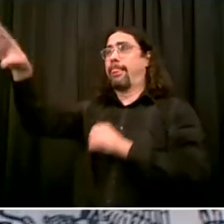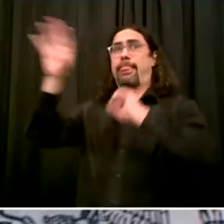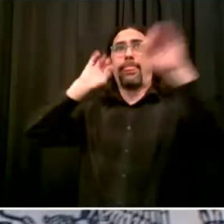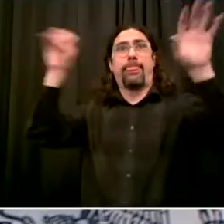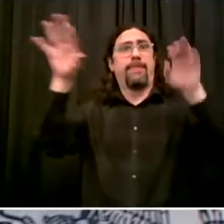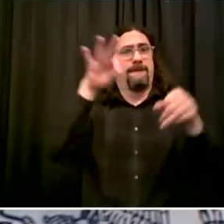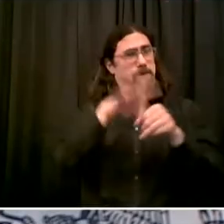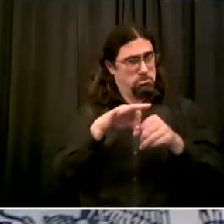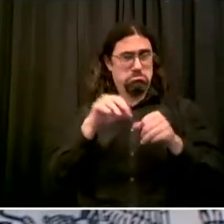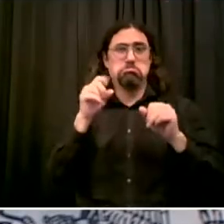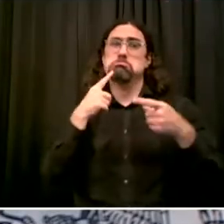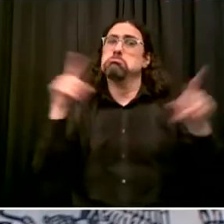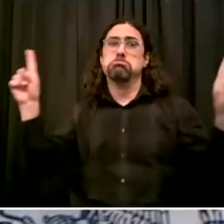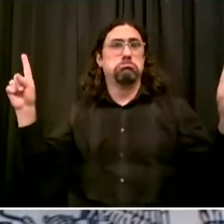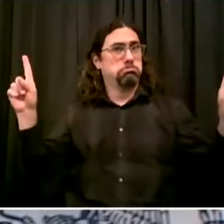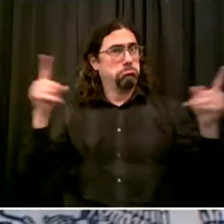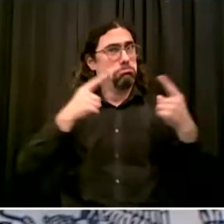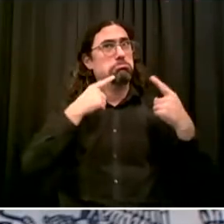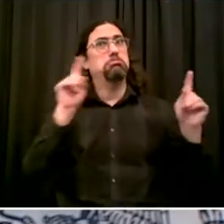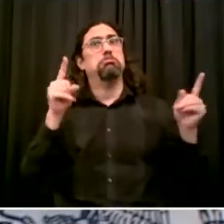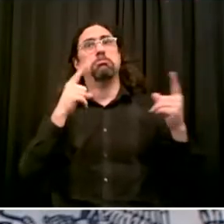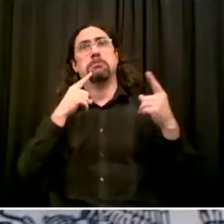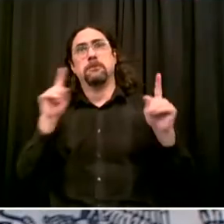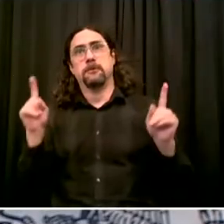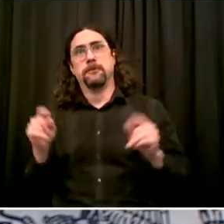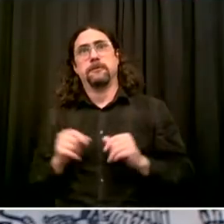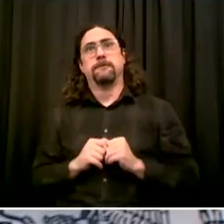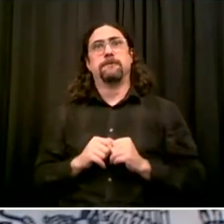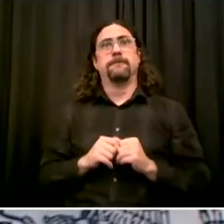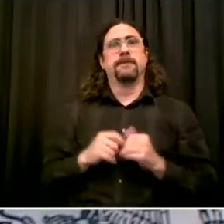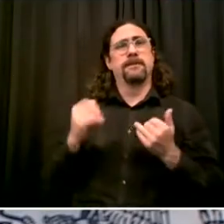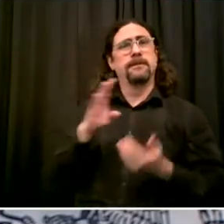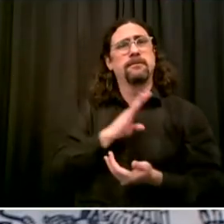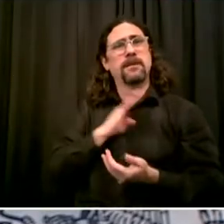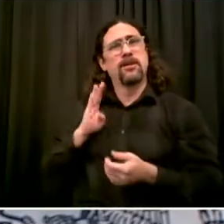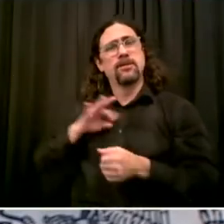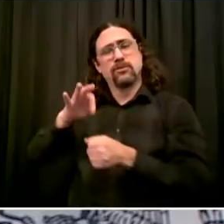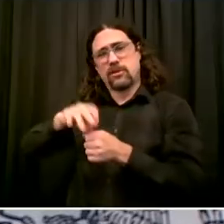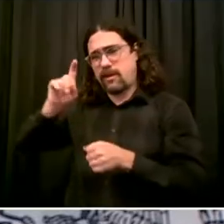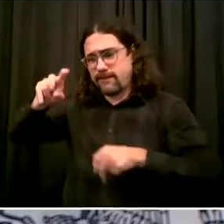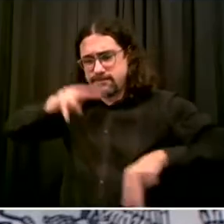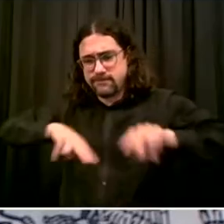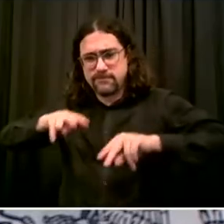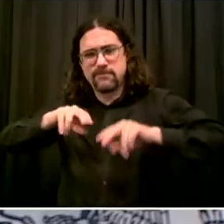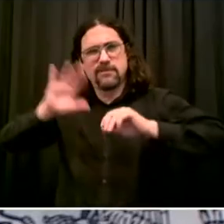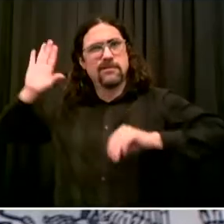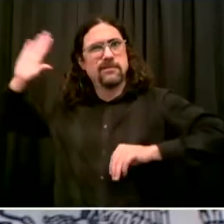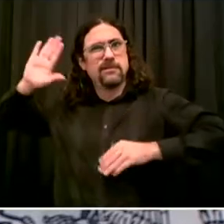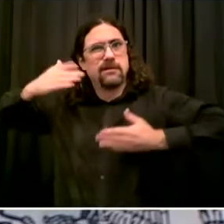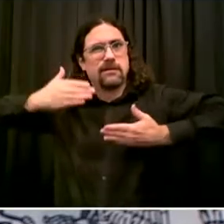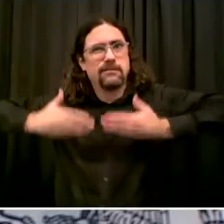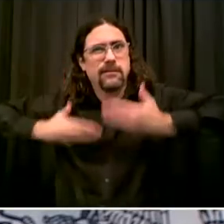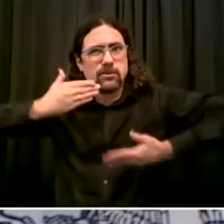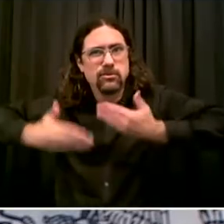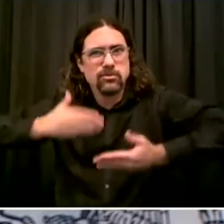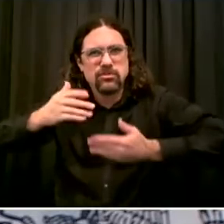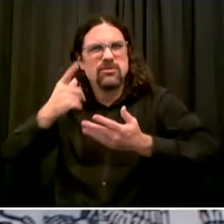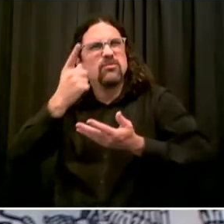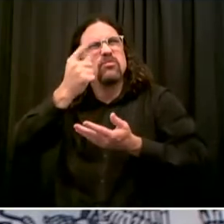WELL. WHAT THE BOARD OF ELECTIONS NEED TO DO IS LOOK AT WHERE THE CHALLENGES WERE AND COME UP